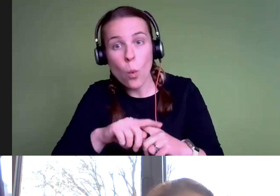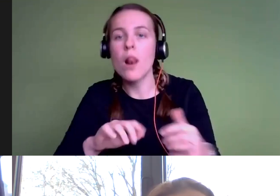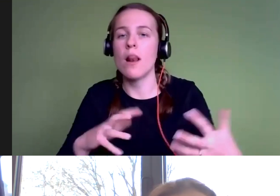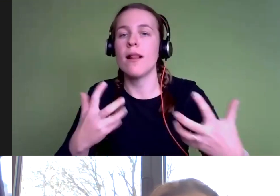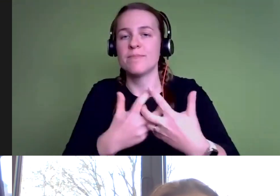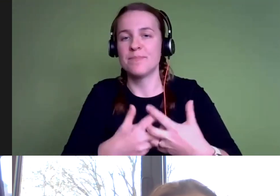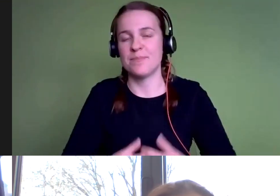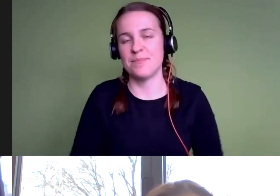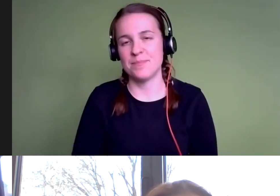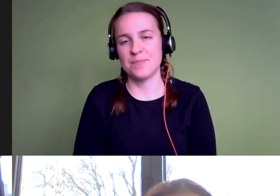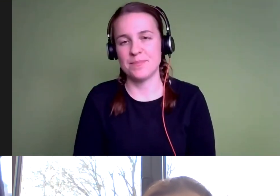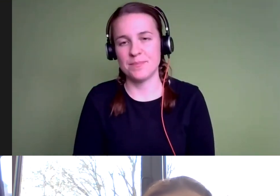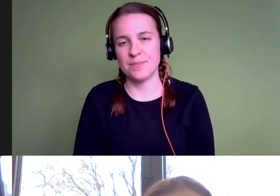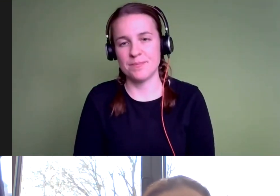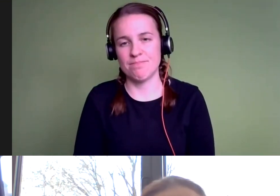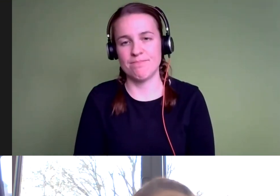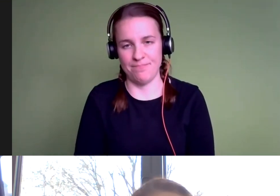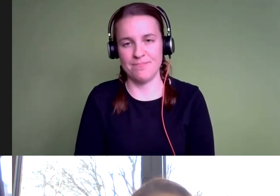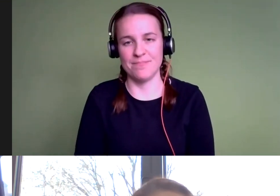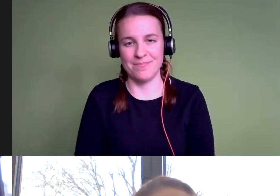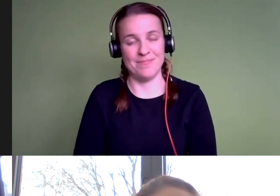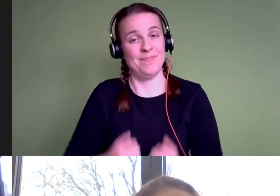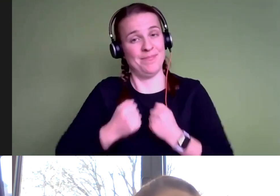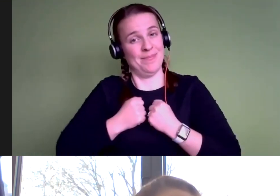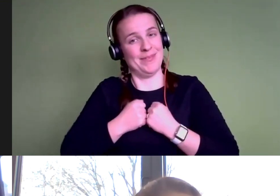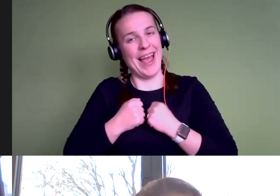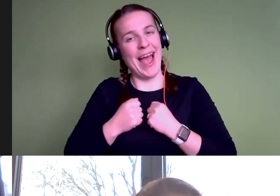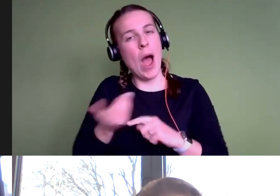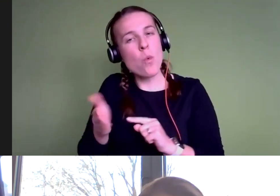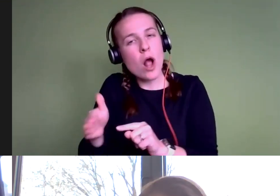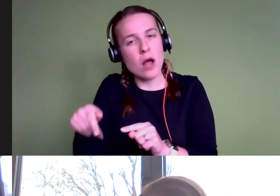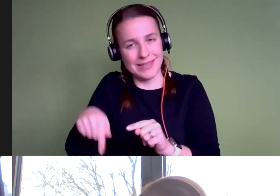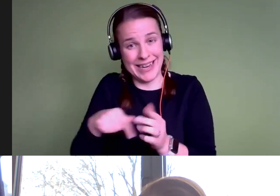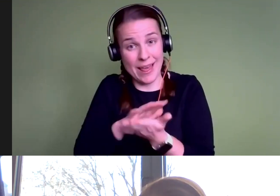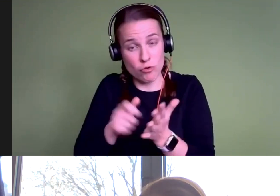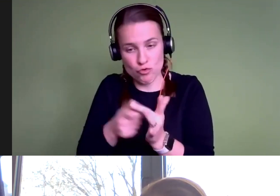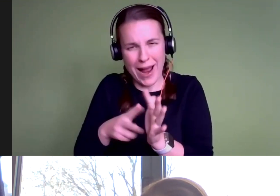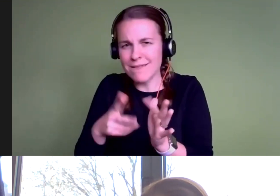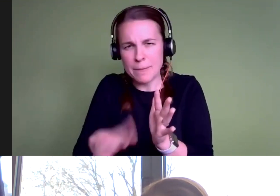, with the whole range of your clients. So access for